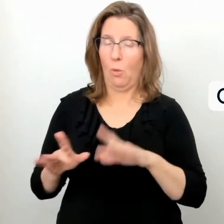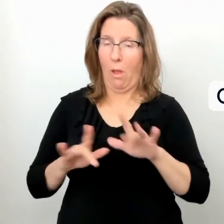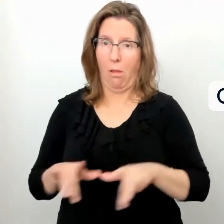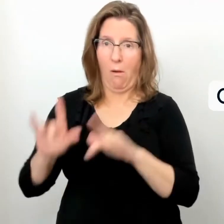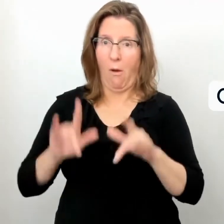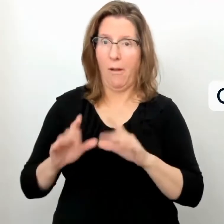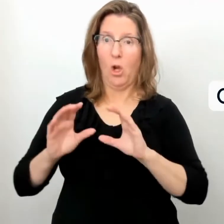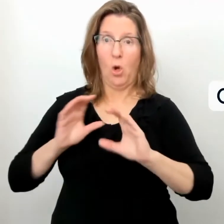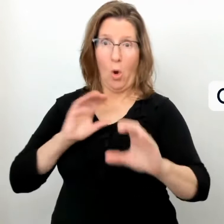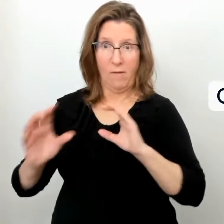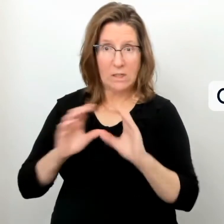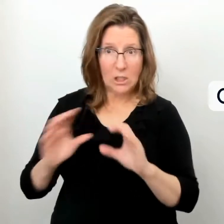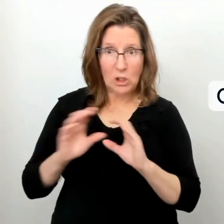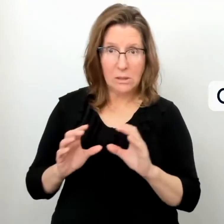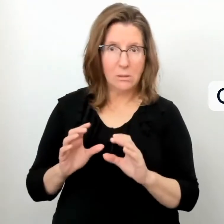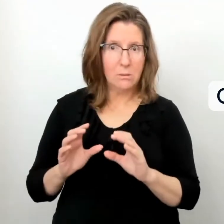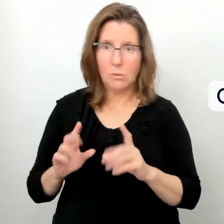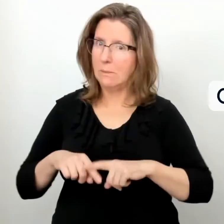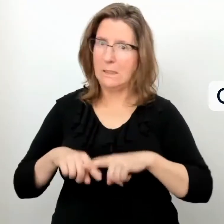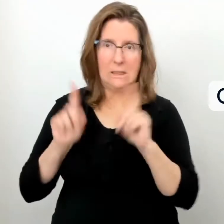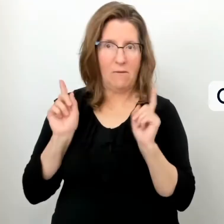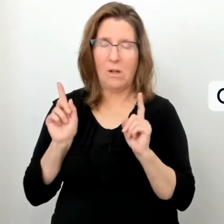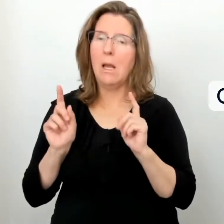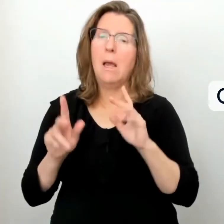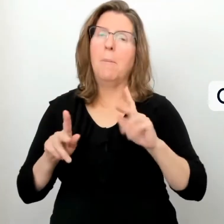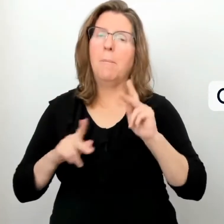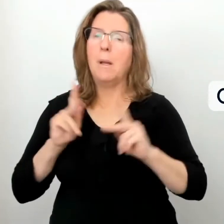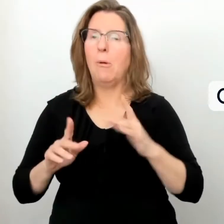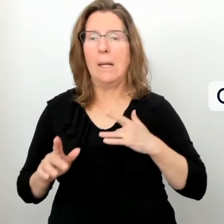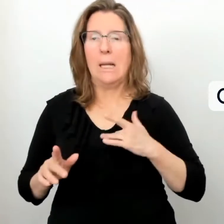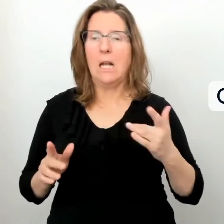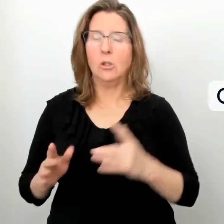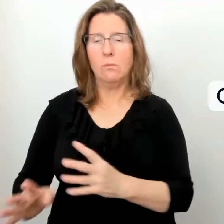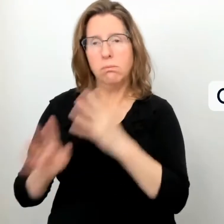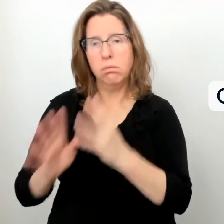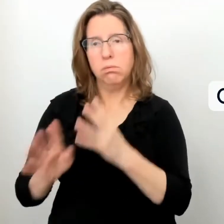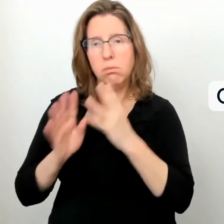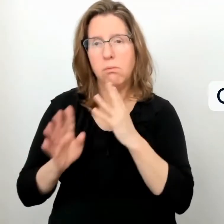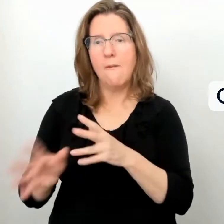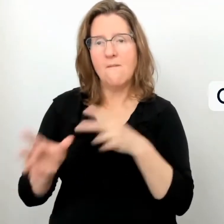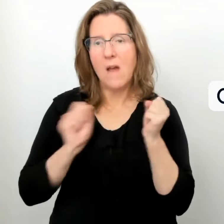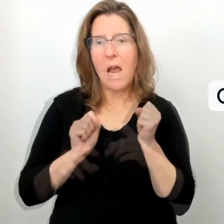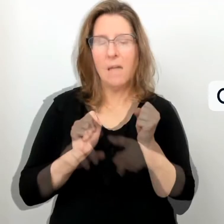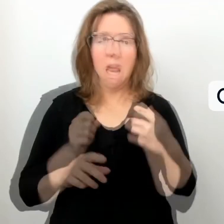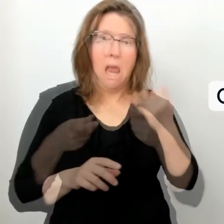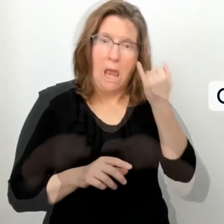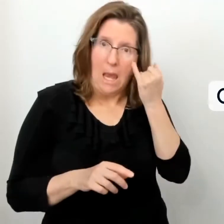Are you trying to record a conversation? When people are in conversation, they tend to speak quickly.